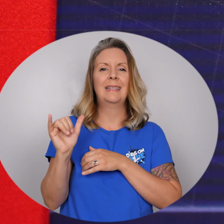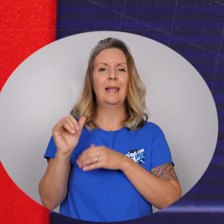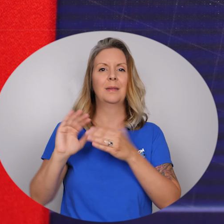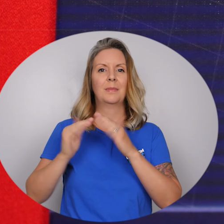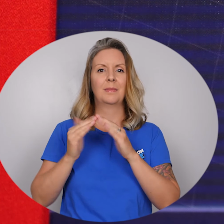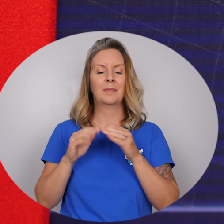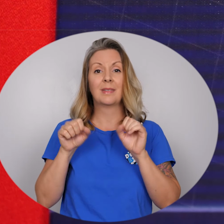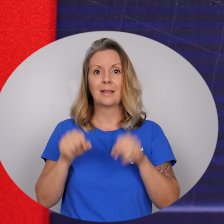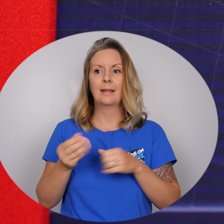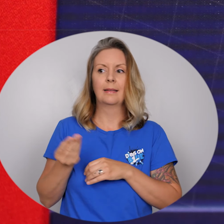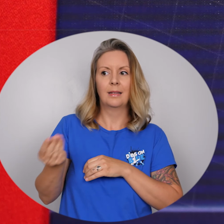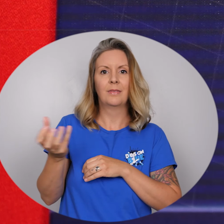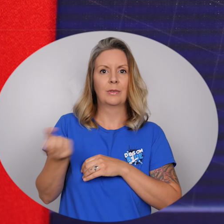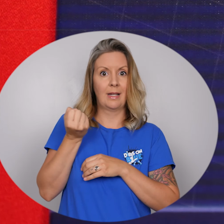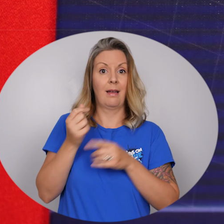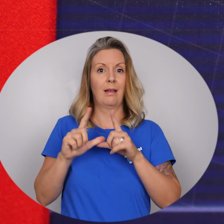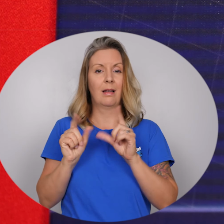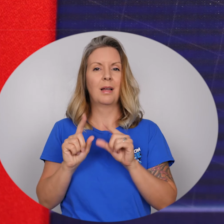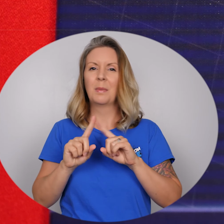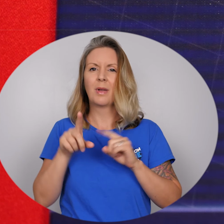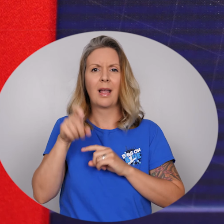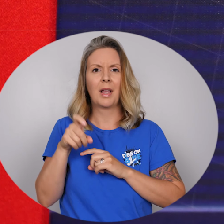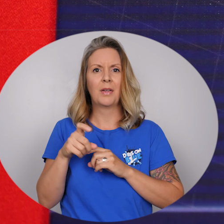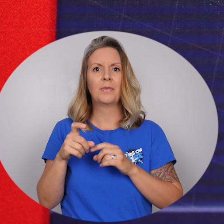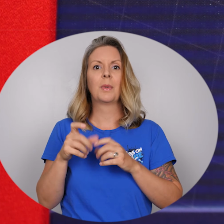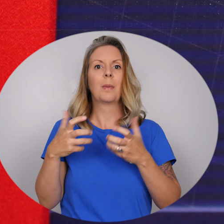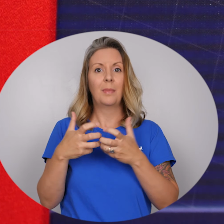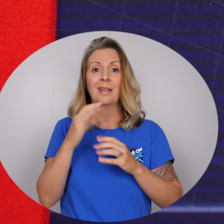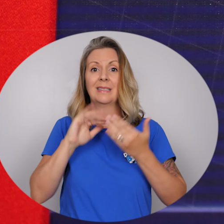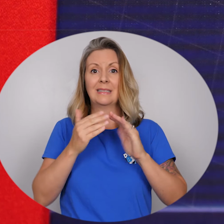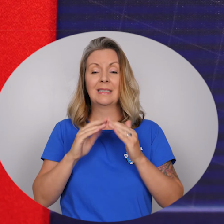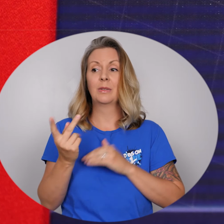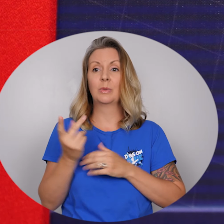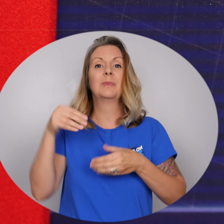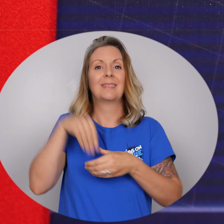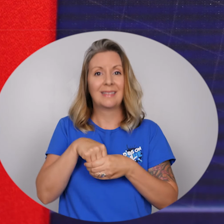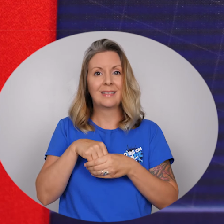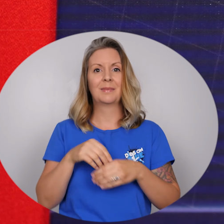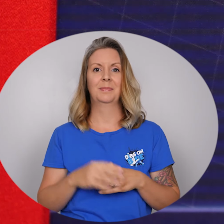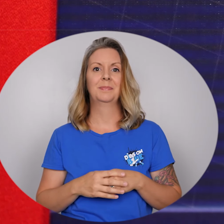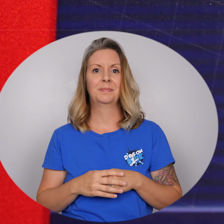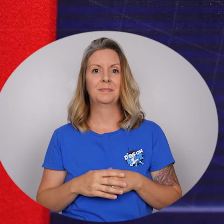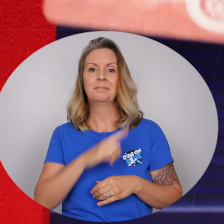city. If so, you can agree with that player to either give them, or take from them, the